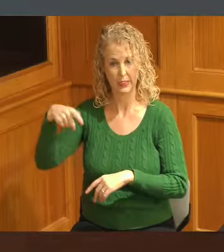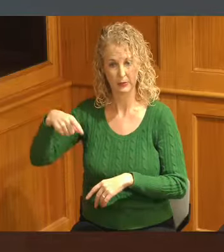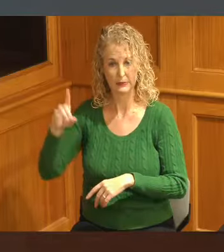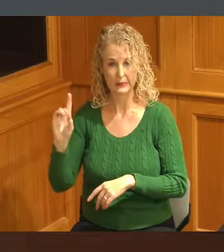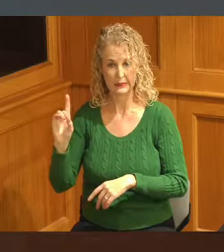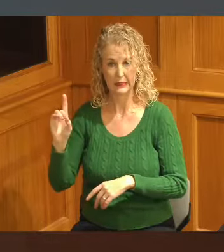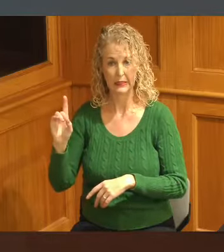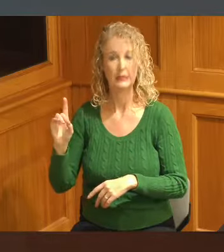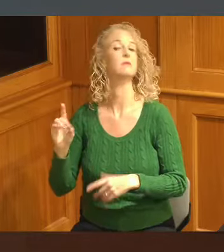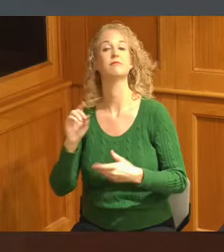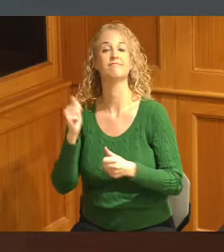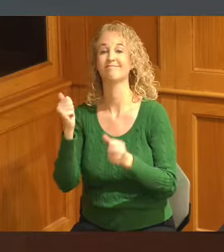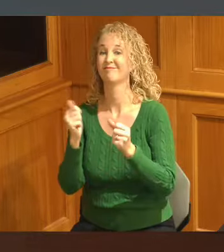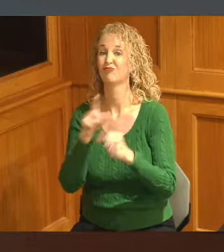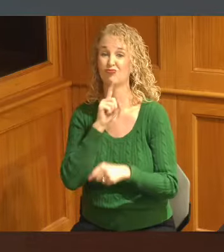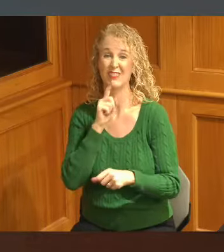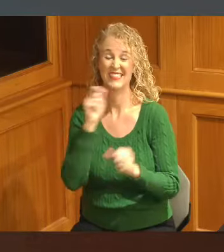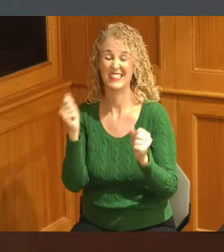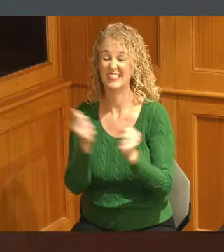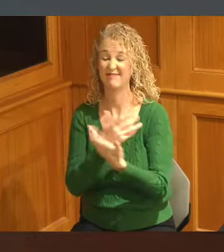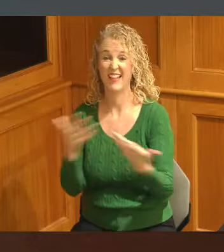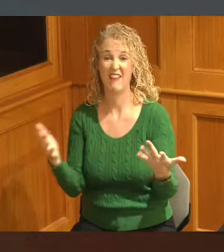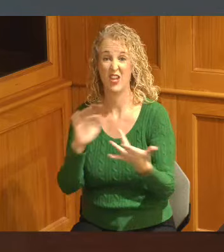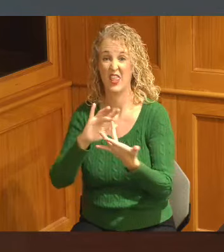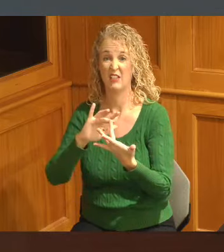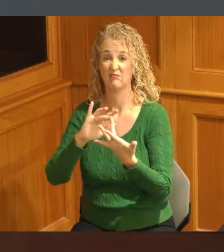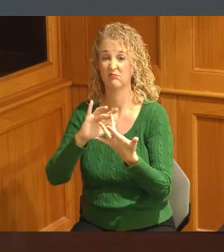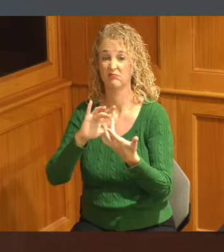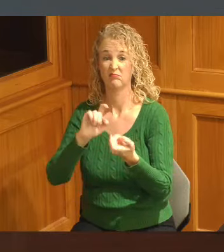are going with virtual electronic permitting, they've needed to do some workflow redesigns